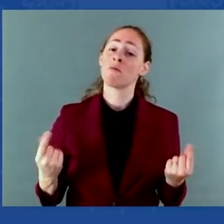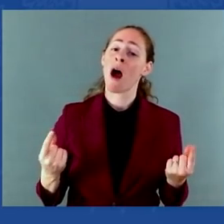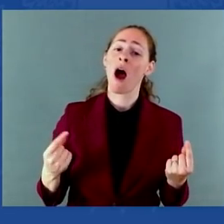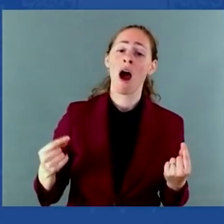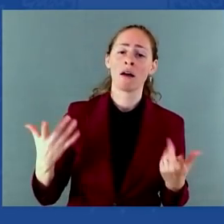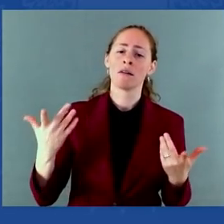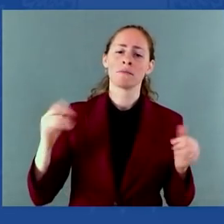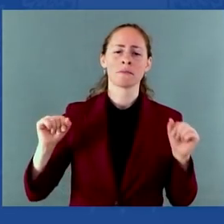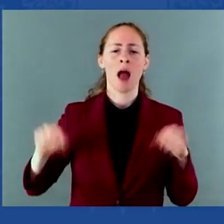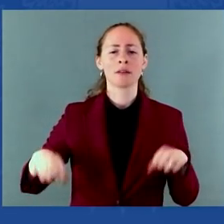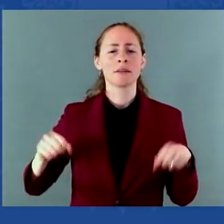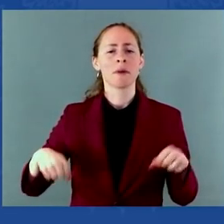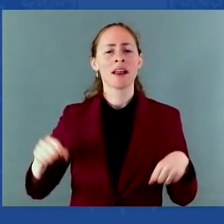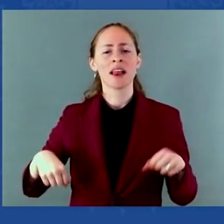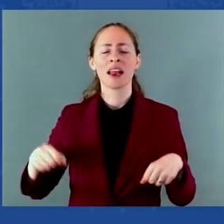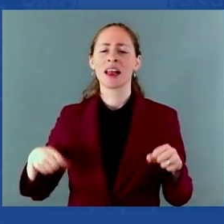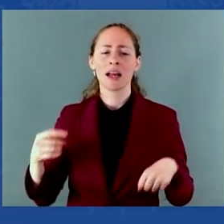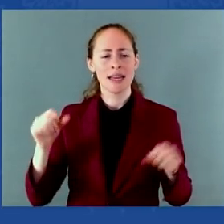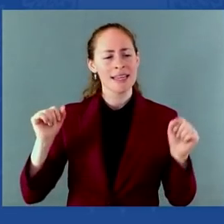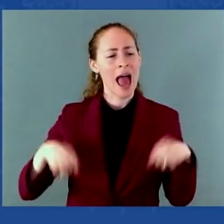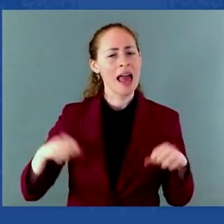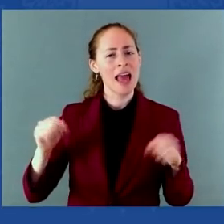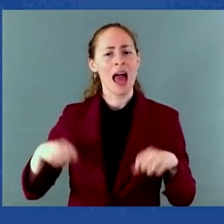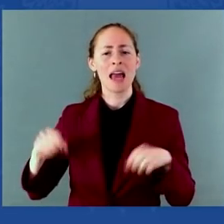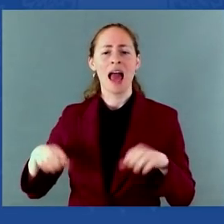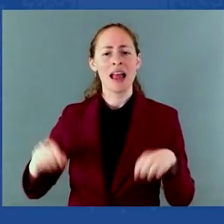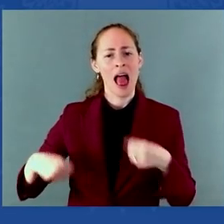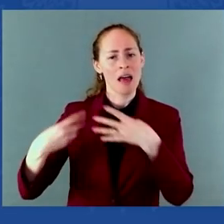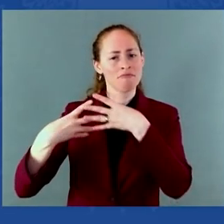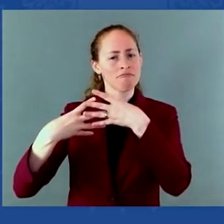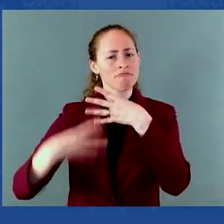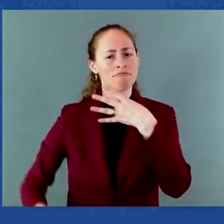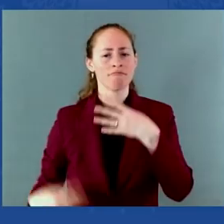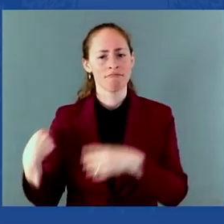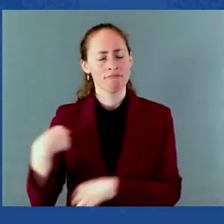Think about it: Of all the nations in the world, we're the only one --